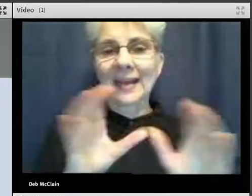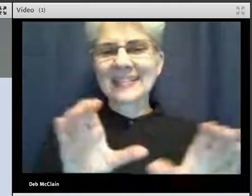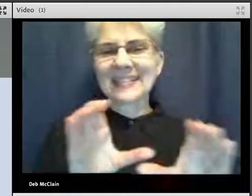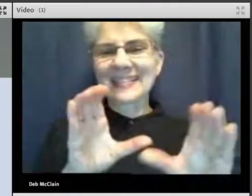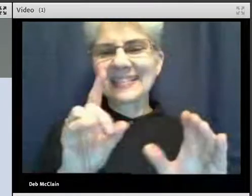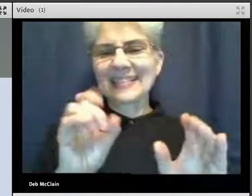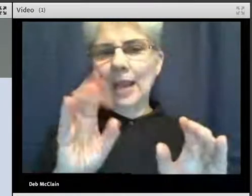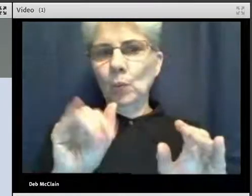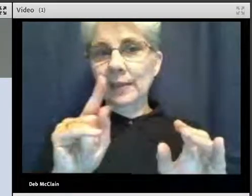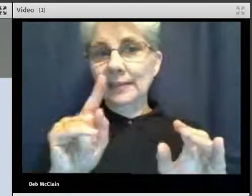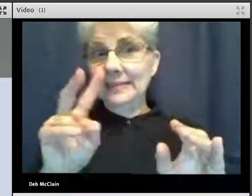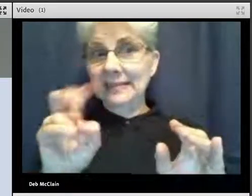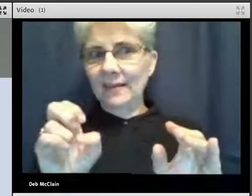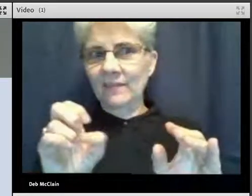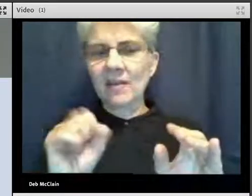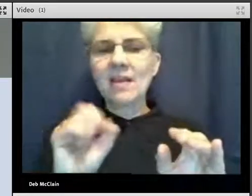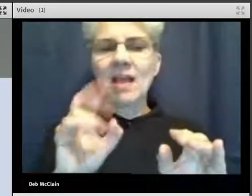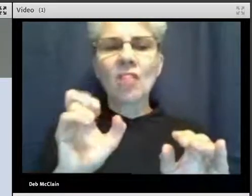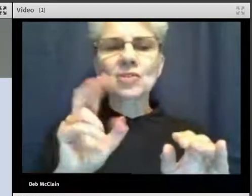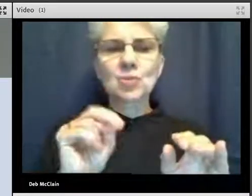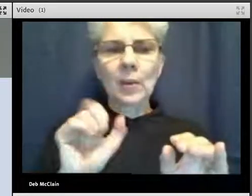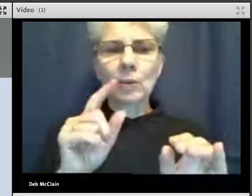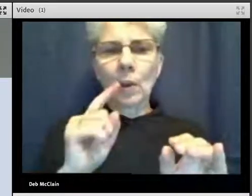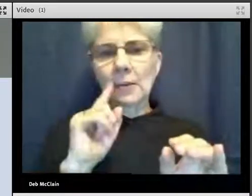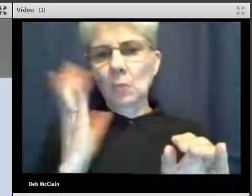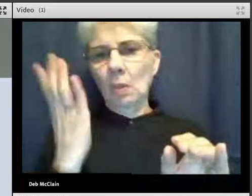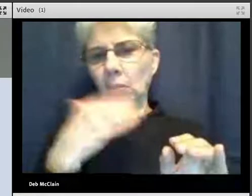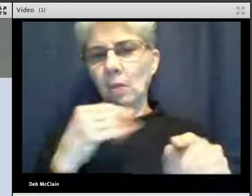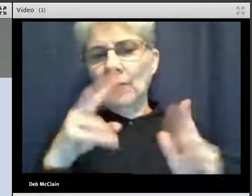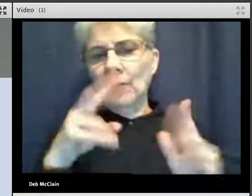and then the screen readers will skip over it as they're reading it.